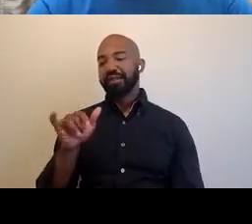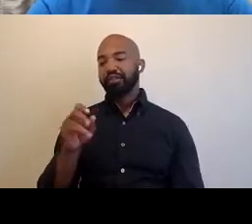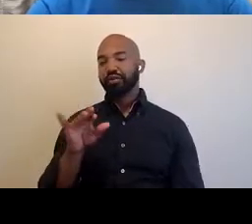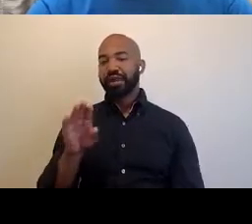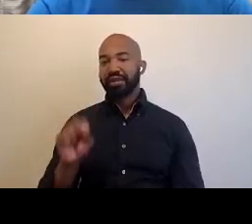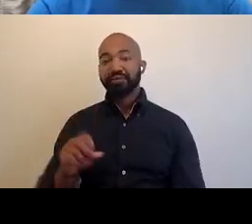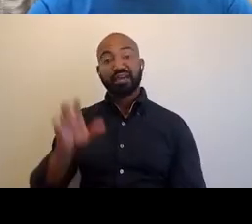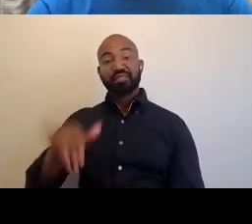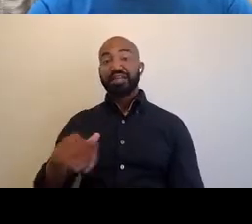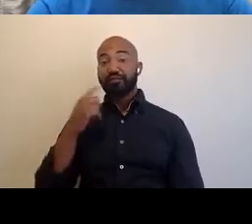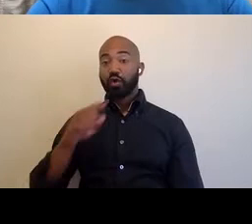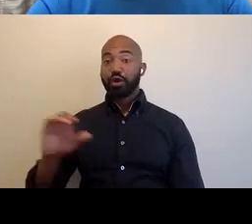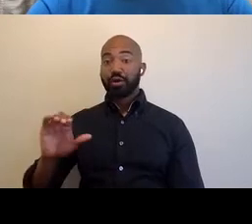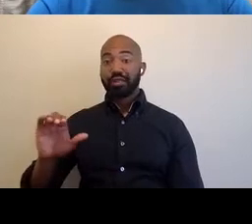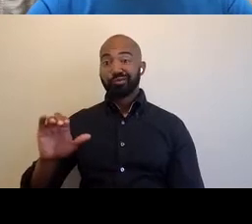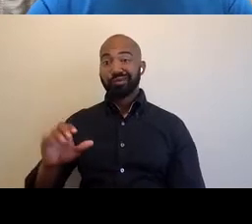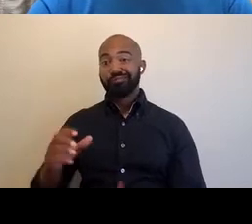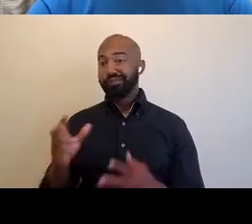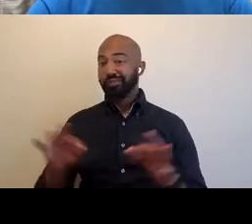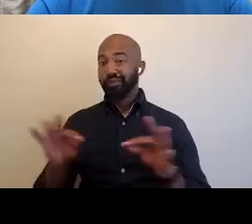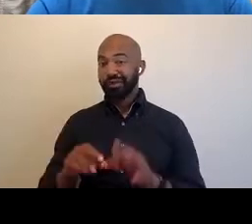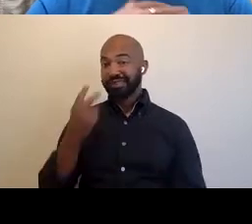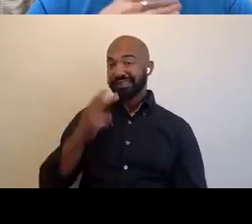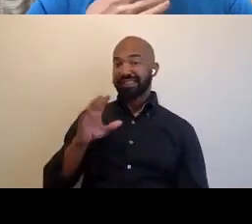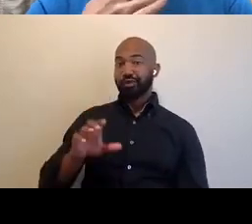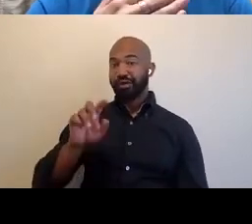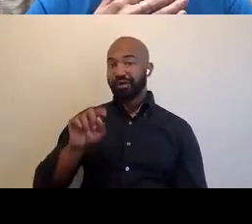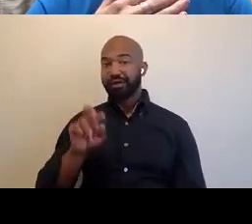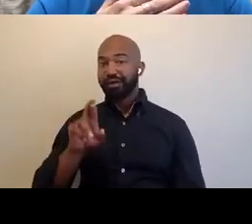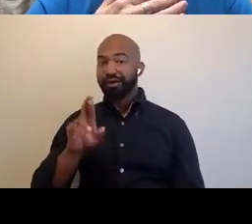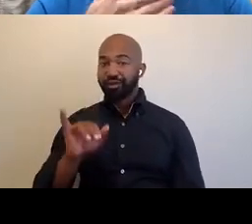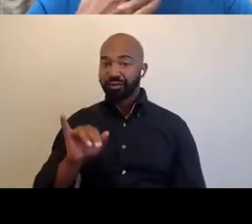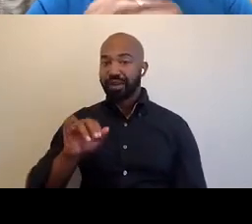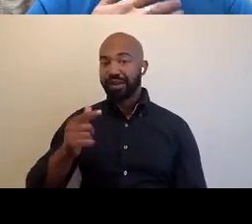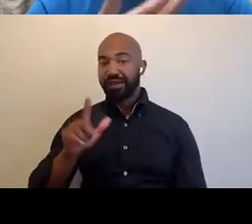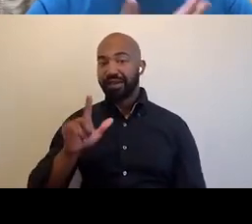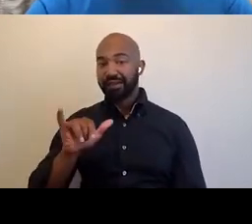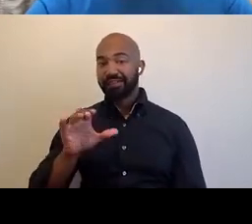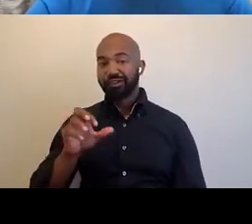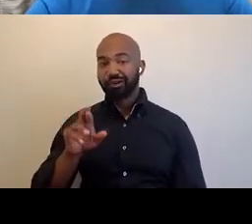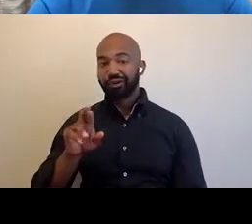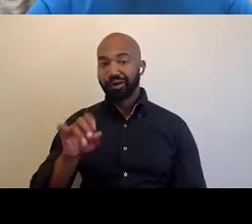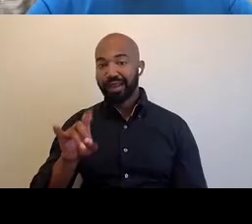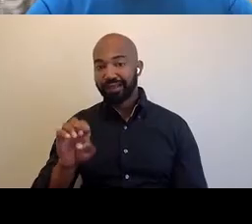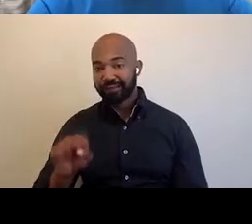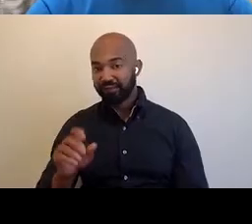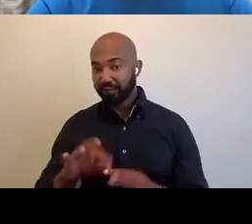take a look at those triglycerides. Also, in terms of the liver enzymes, we oftentimes will get that